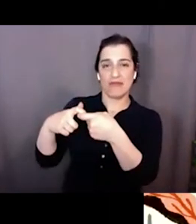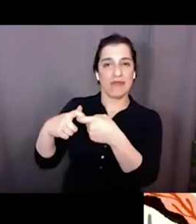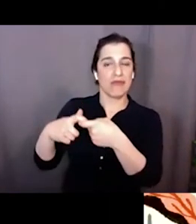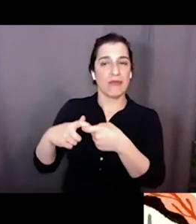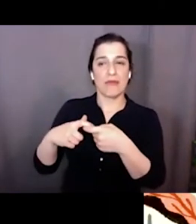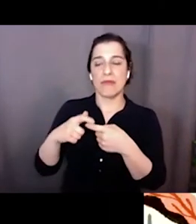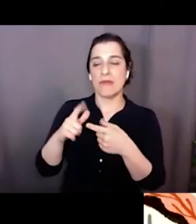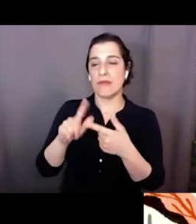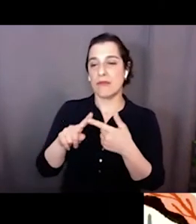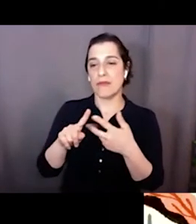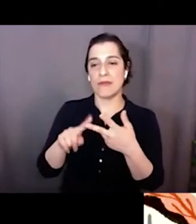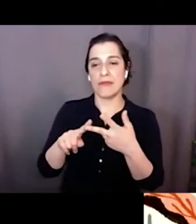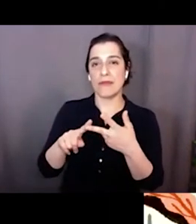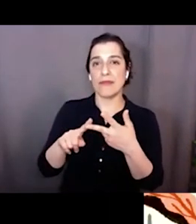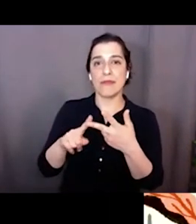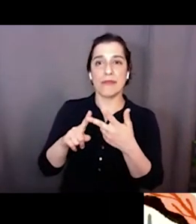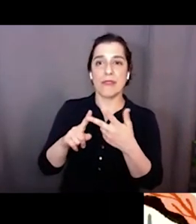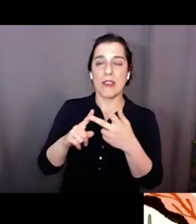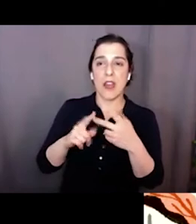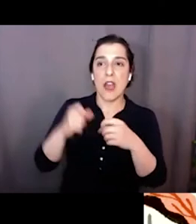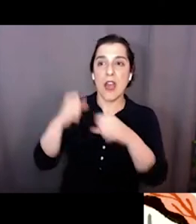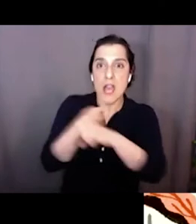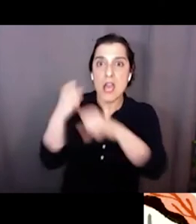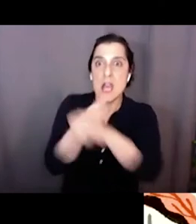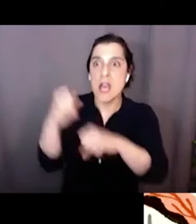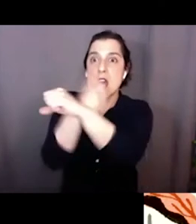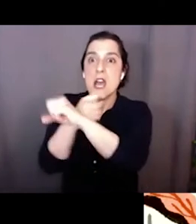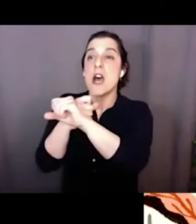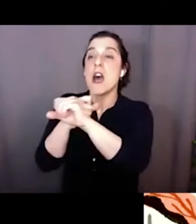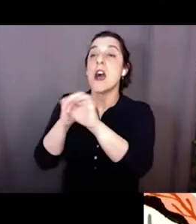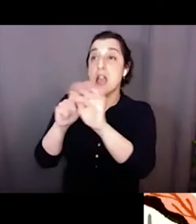already accessible and pouring all of my energy into the community that welcomes